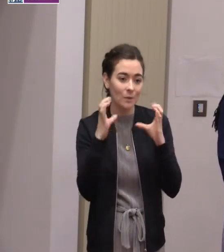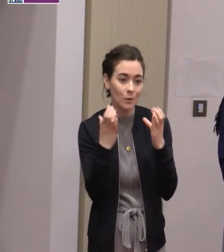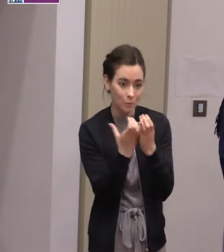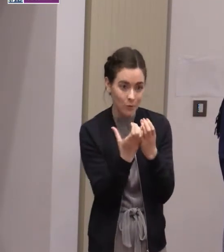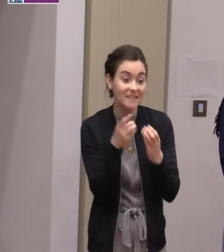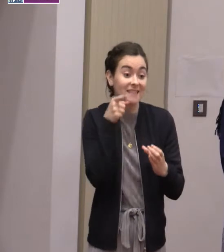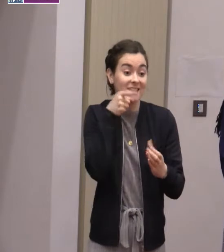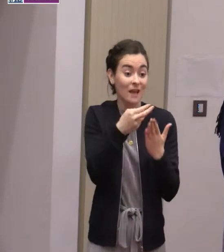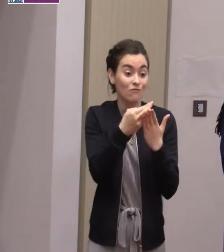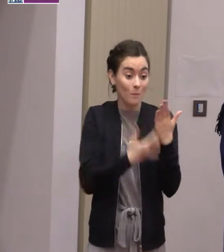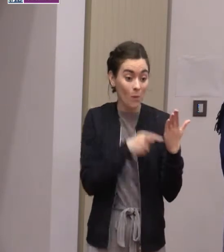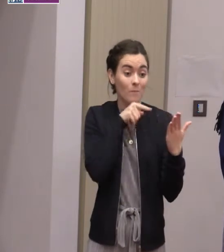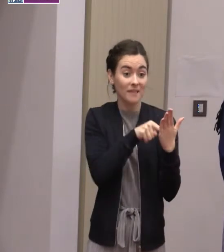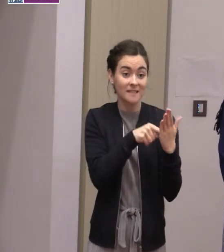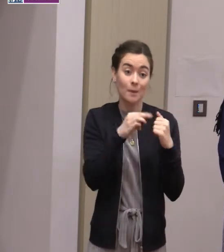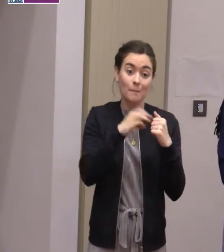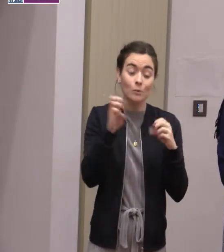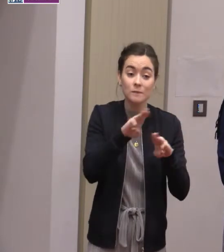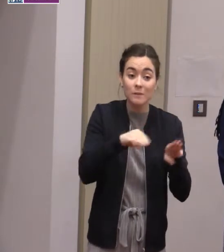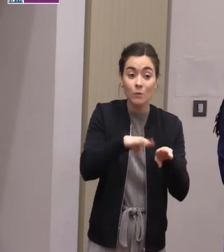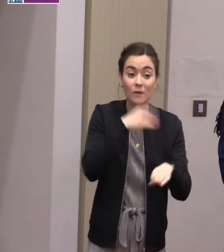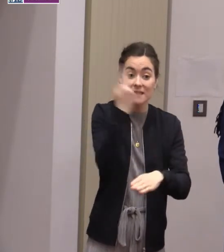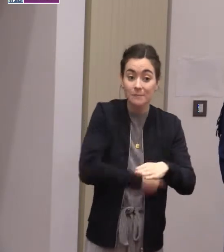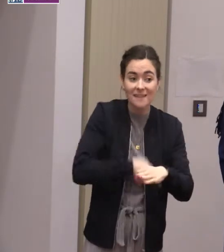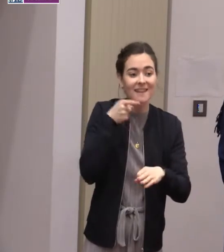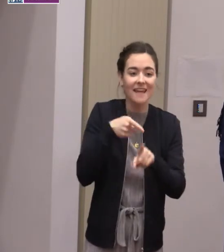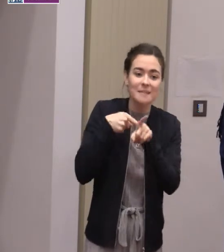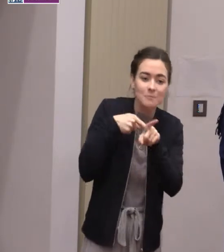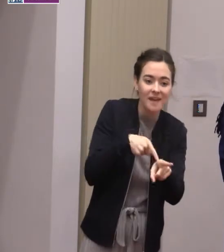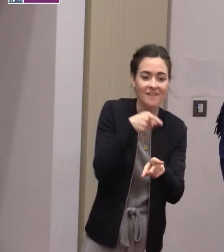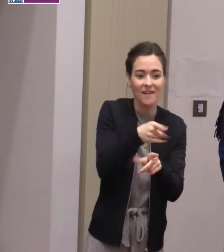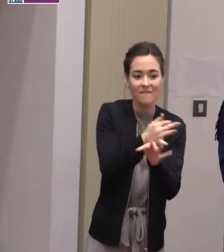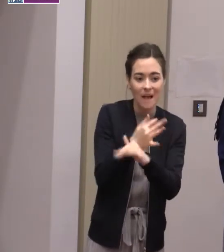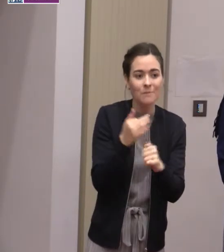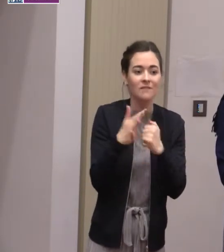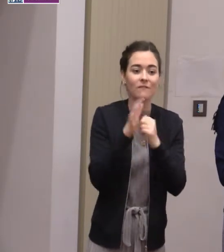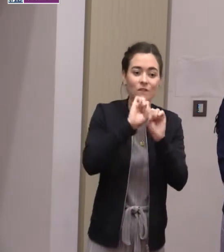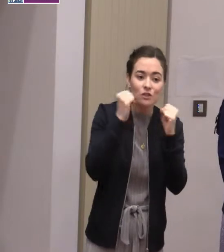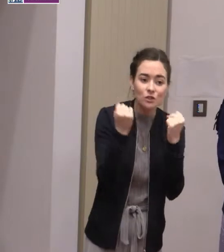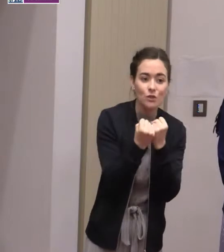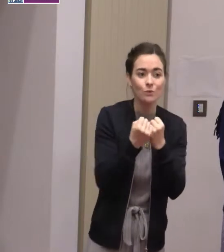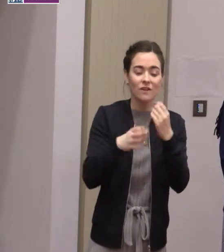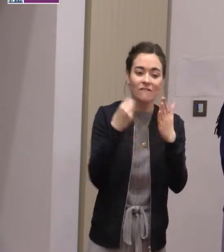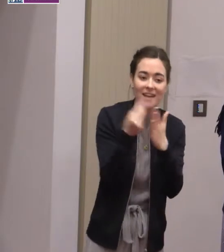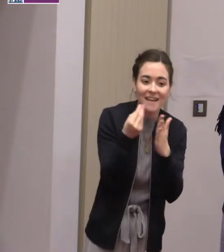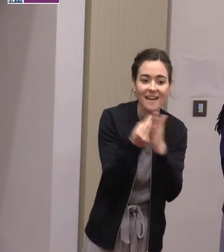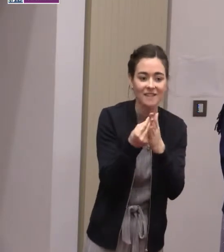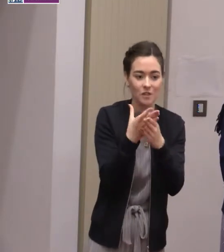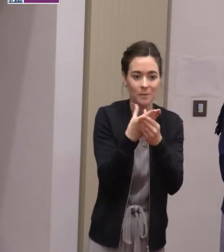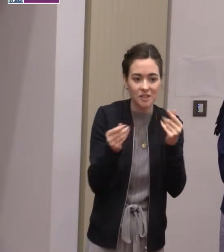notes that most persons with disabilities can depend on their families the social, financial, material and psychological support.